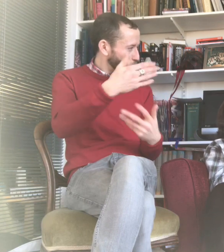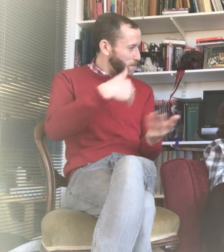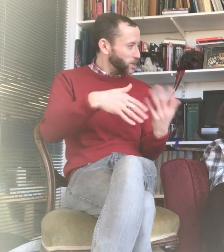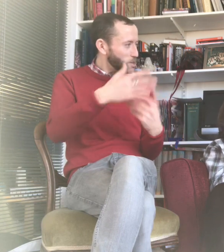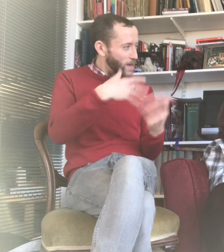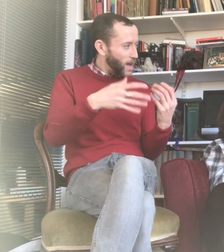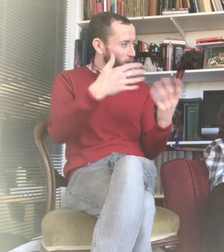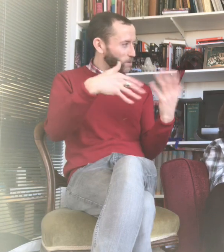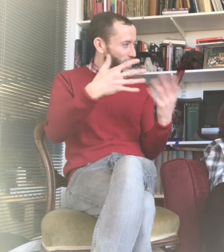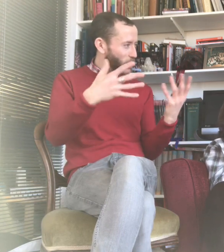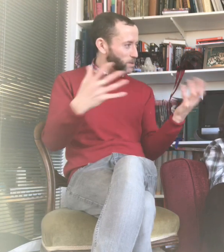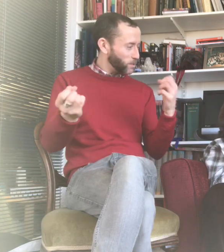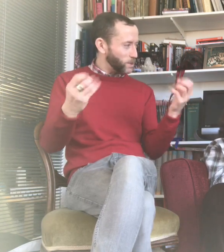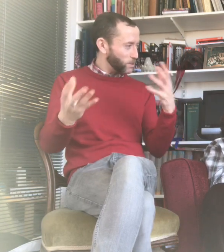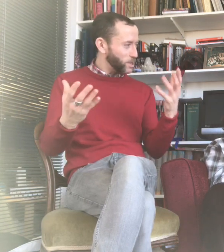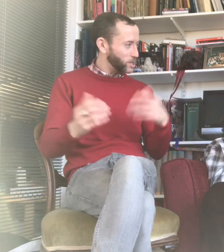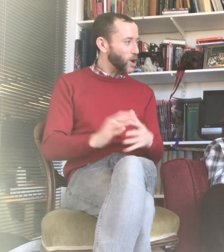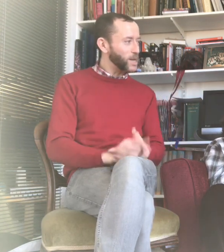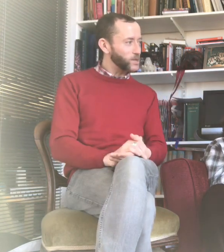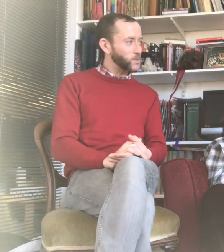Could you imagine that, know you, with the, with the signing as well?